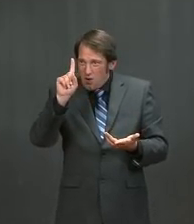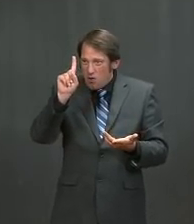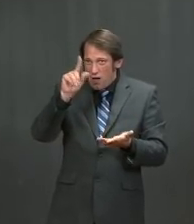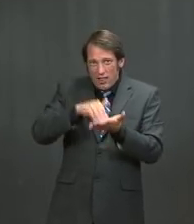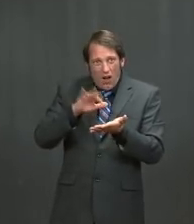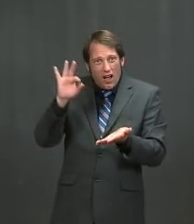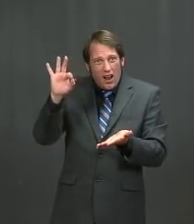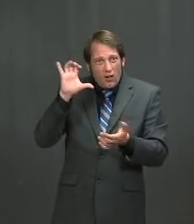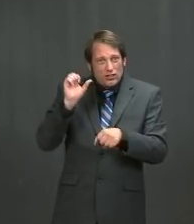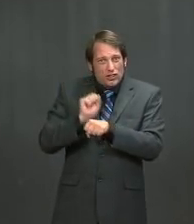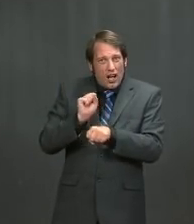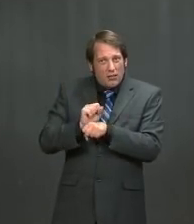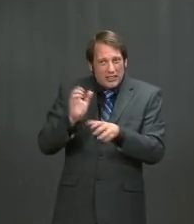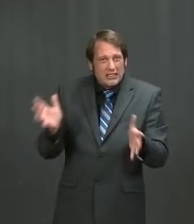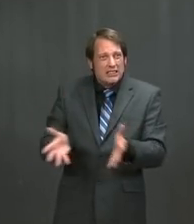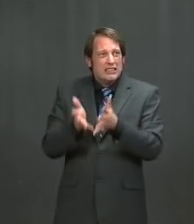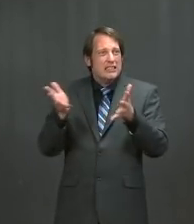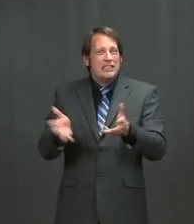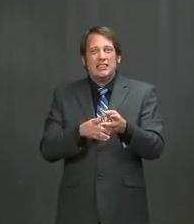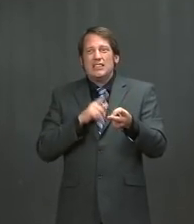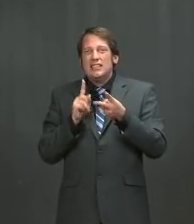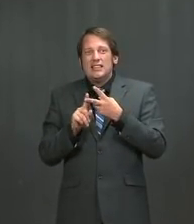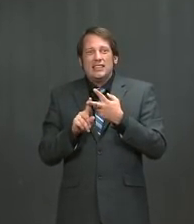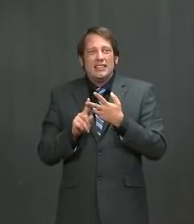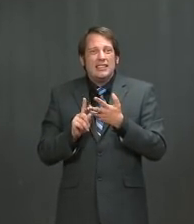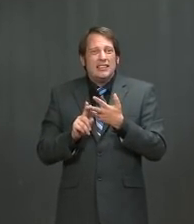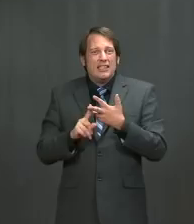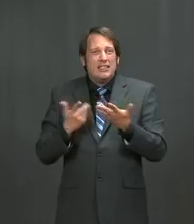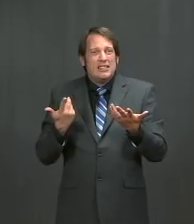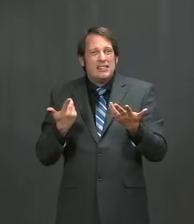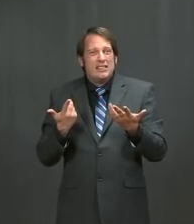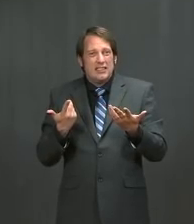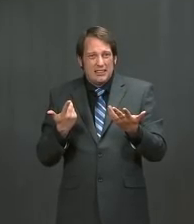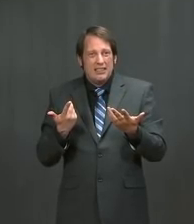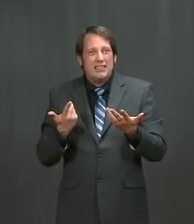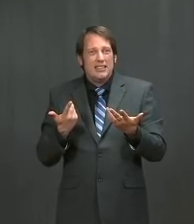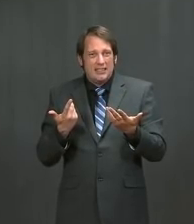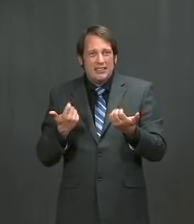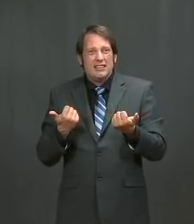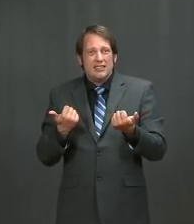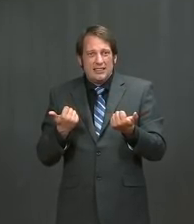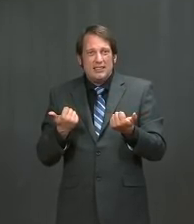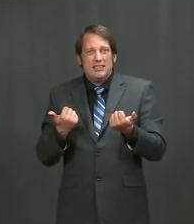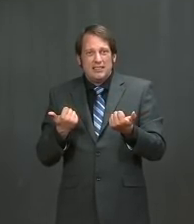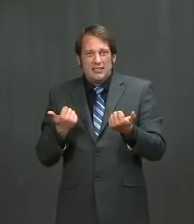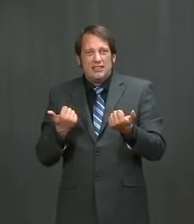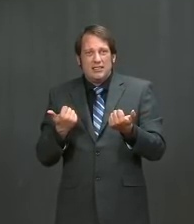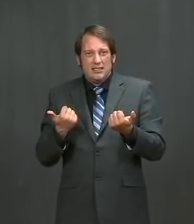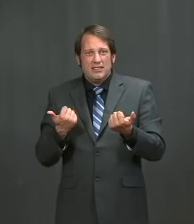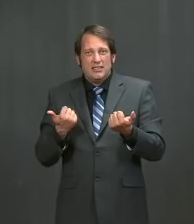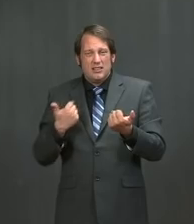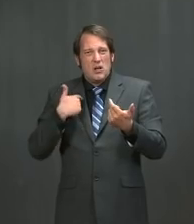and will help do the same type of work for American workers and our economy. The Press: And then, also, just one more